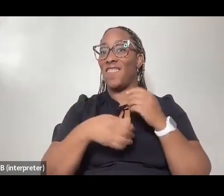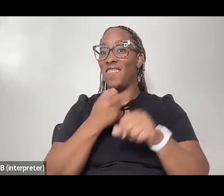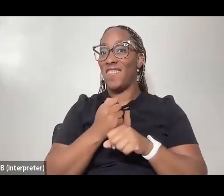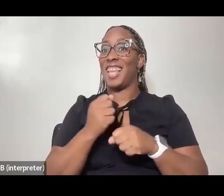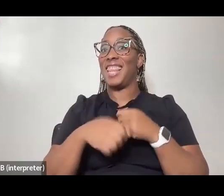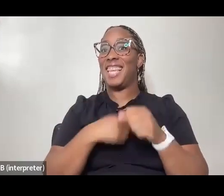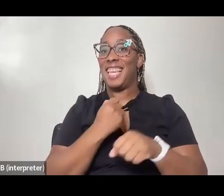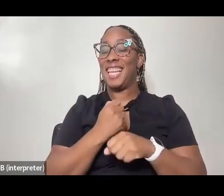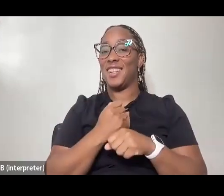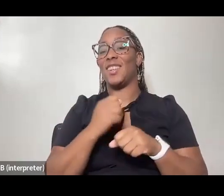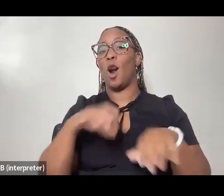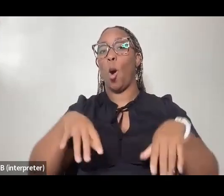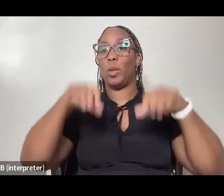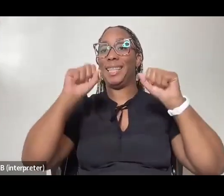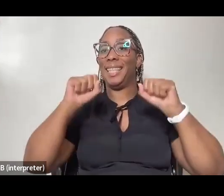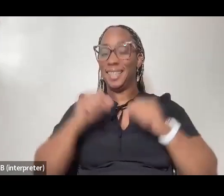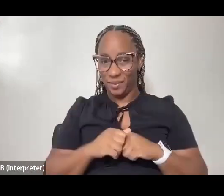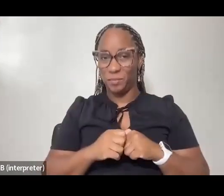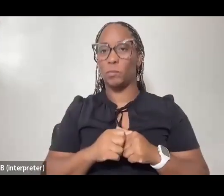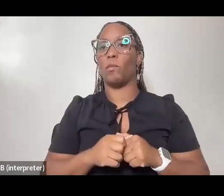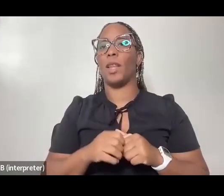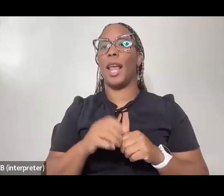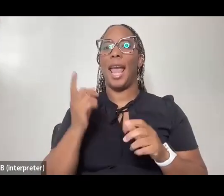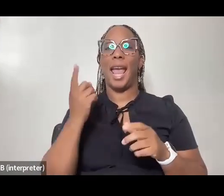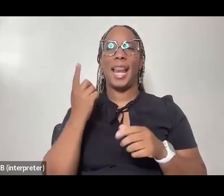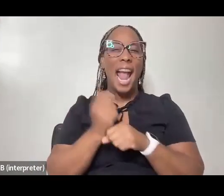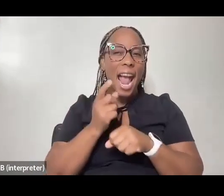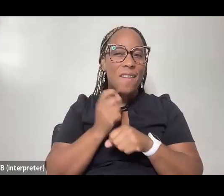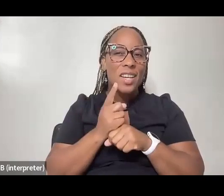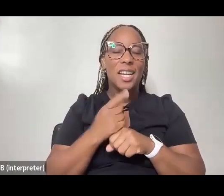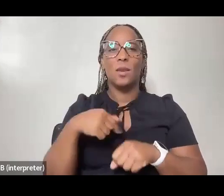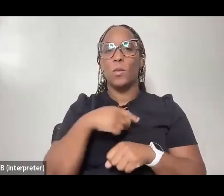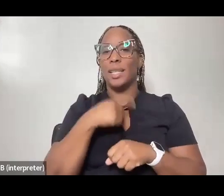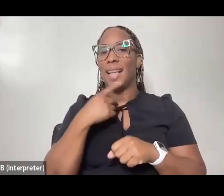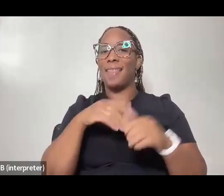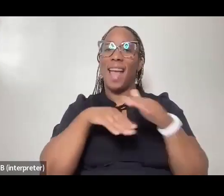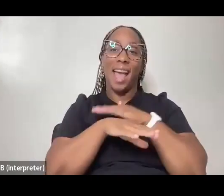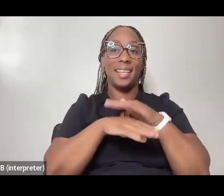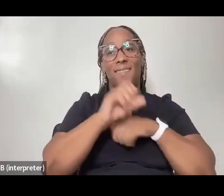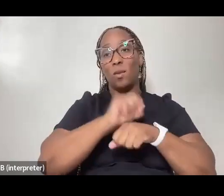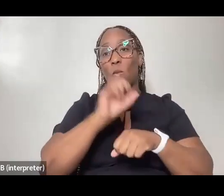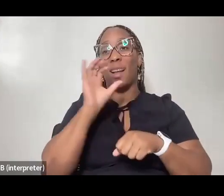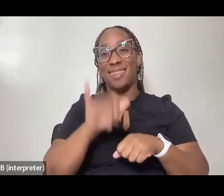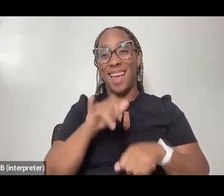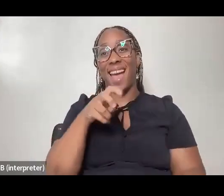this conference, putting this together. And as we have said every year, accessibility work is a journey.